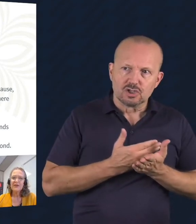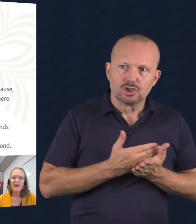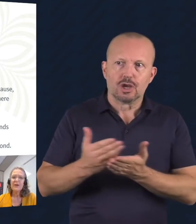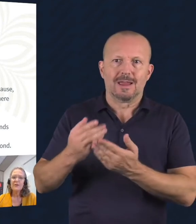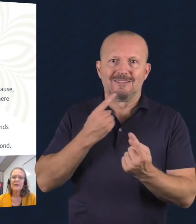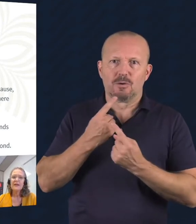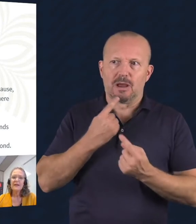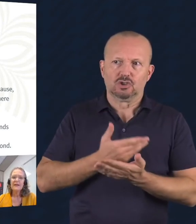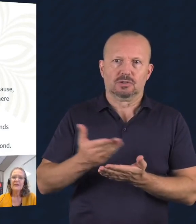held in Te Puna Matauranga or Aotearoa.